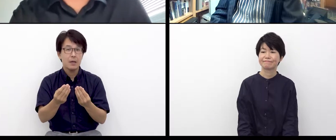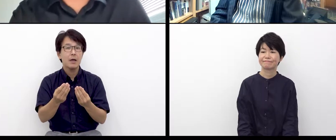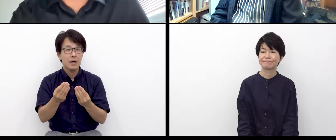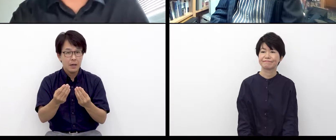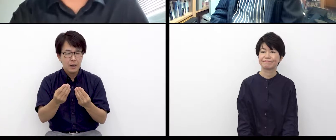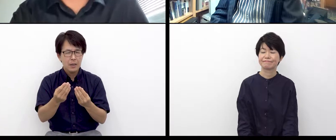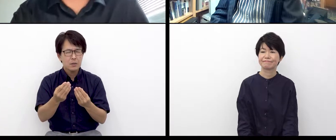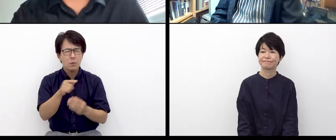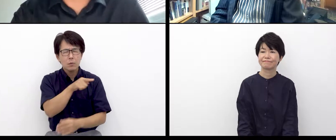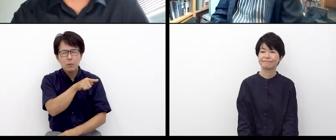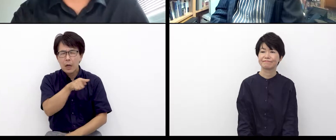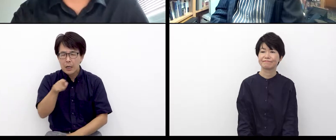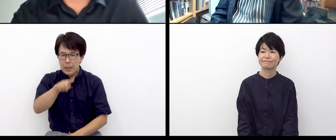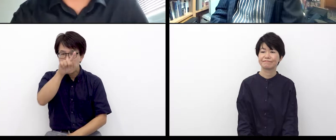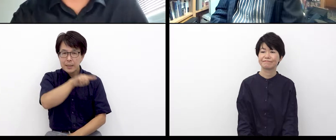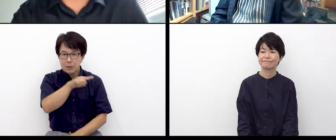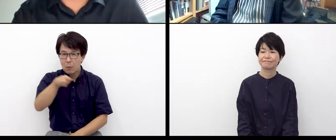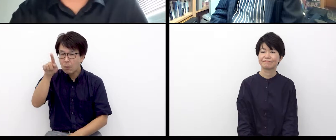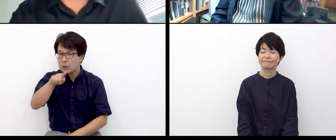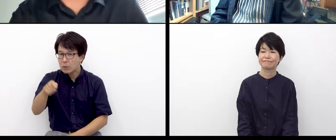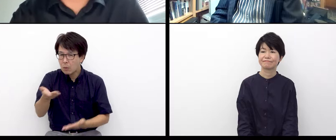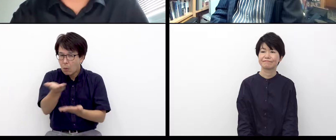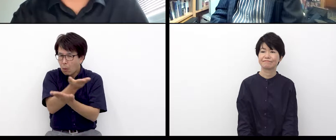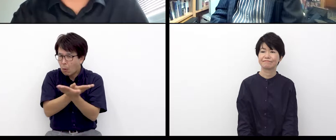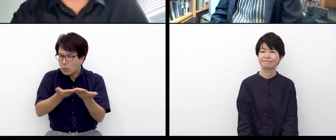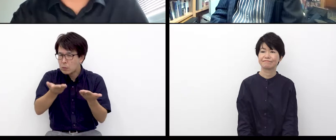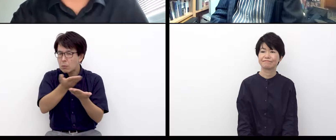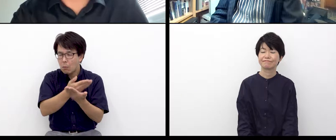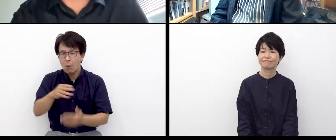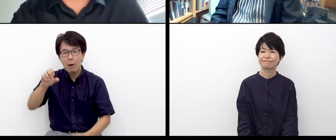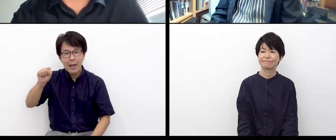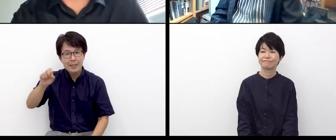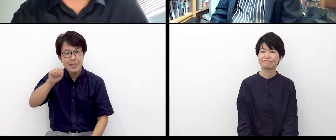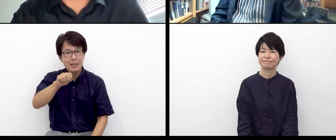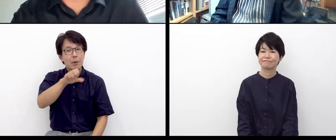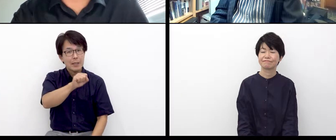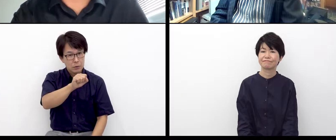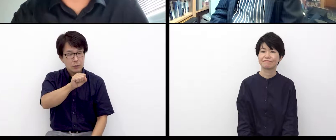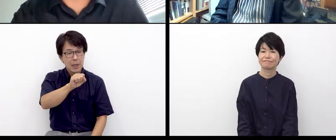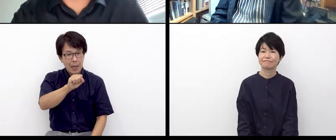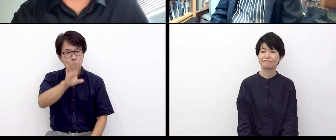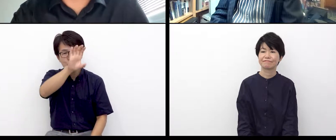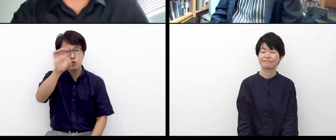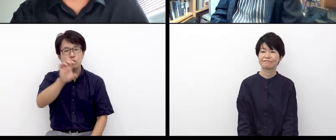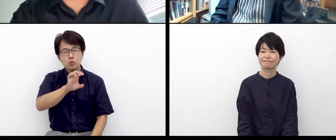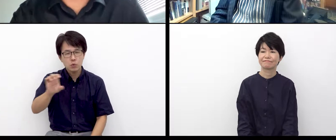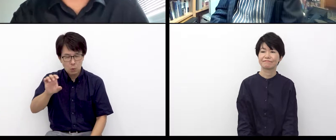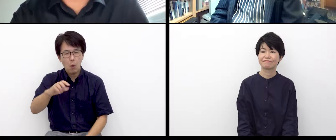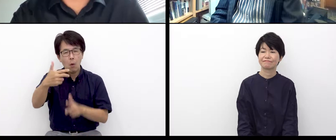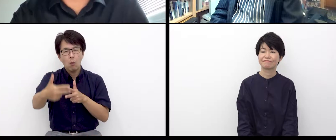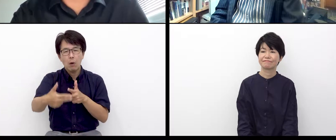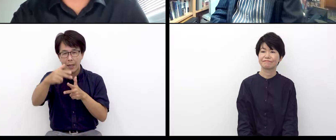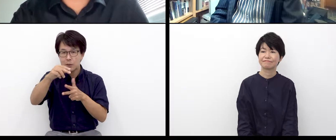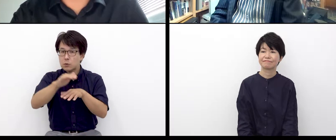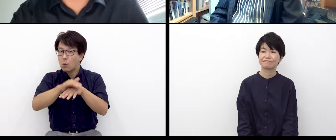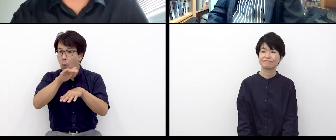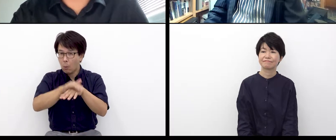Interaction of people is done online via social networks and Zoom,